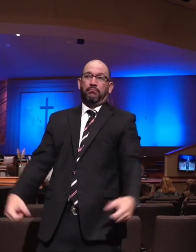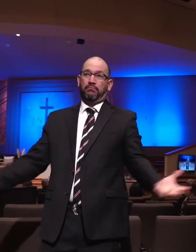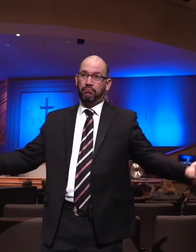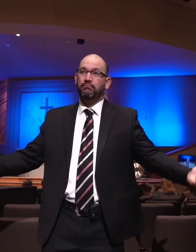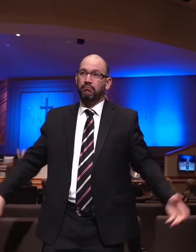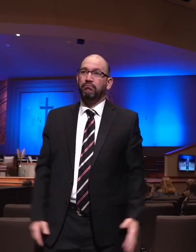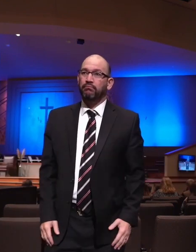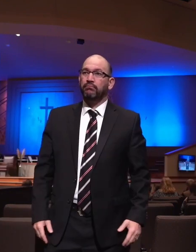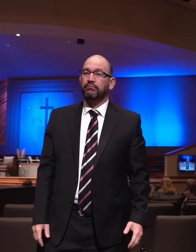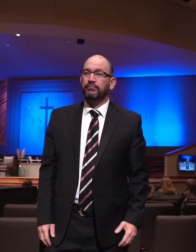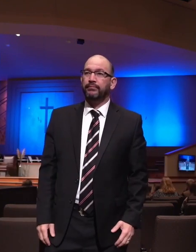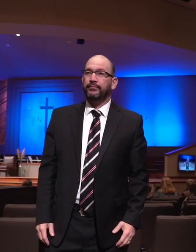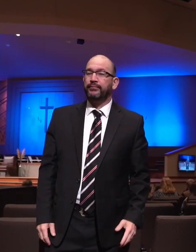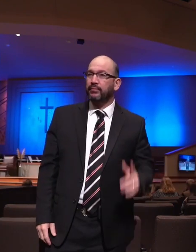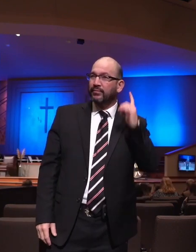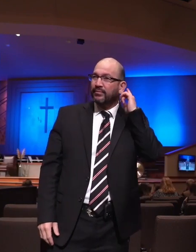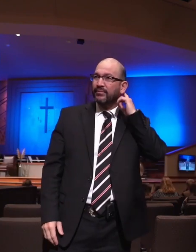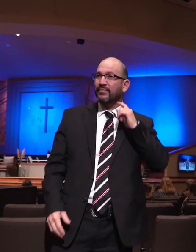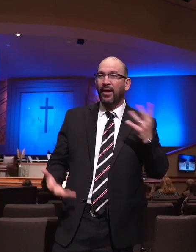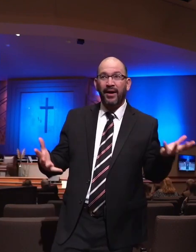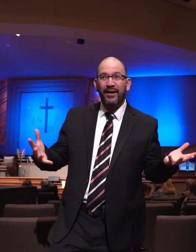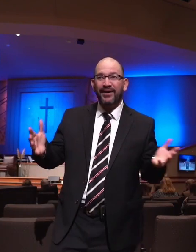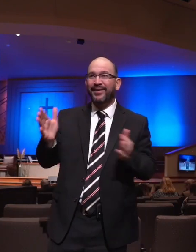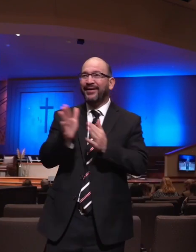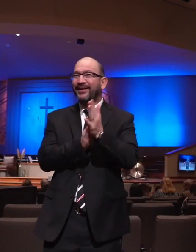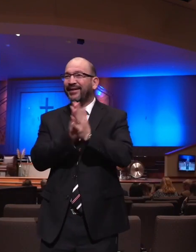I cannot wait to get to heaven to meet this girl